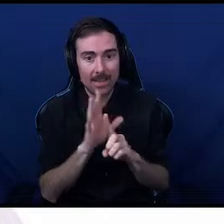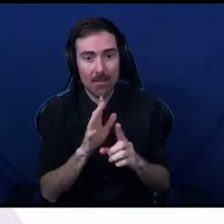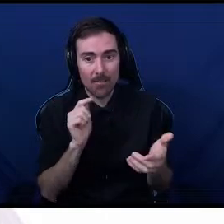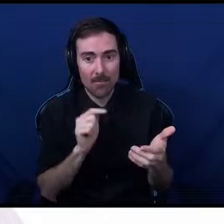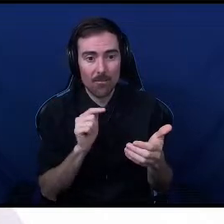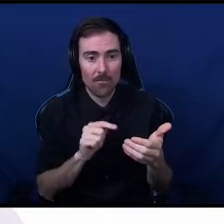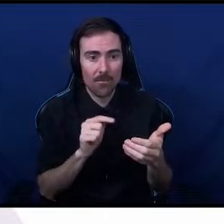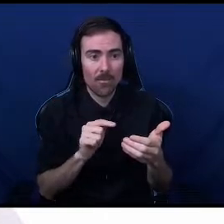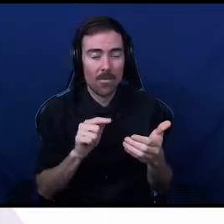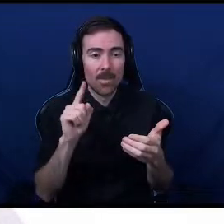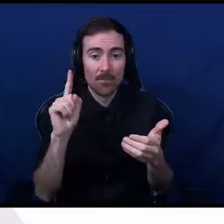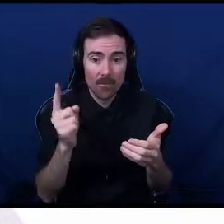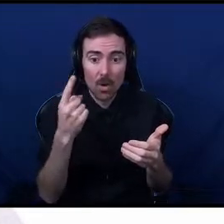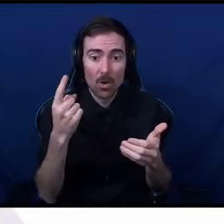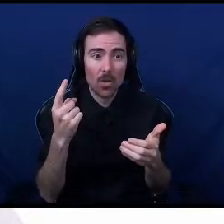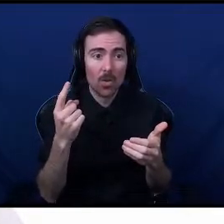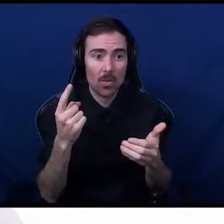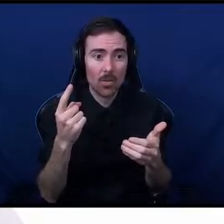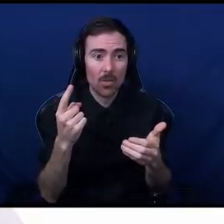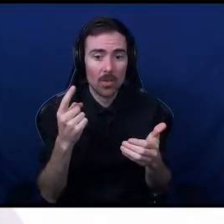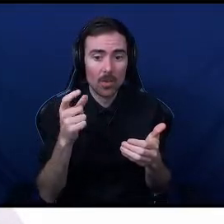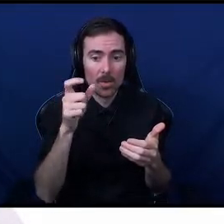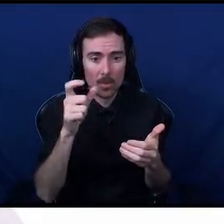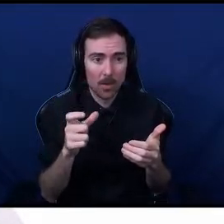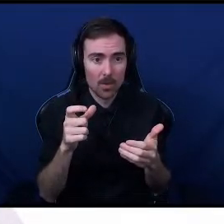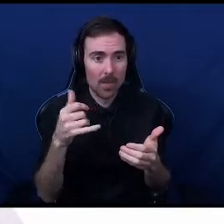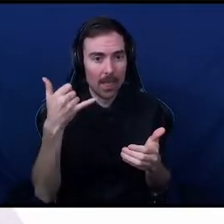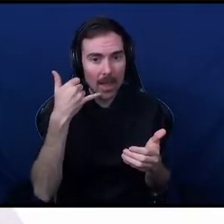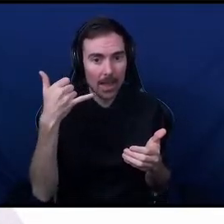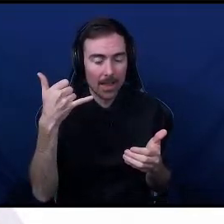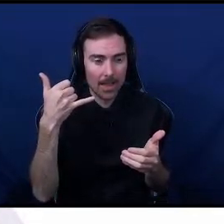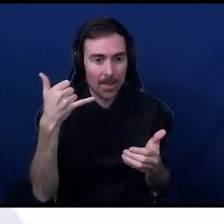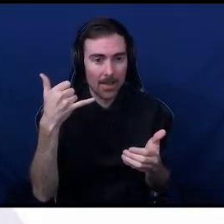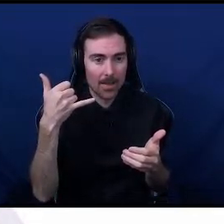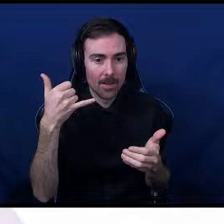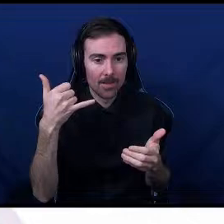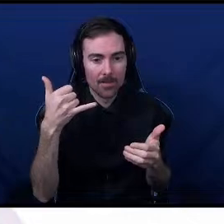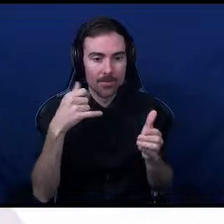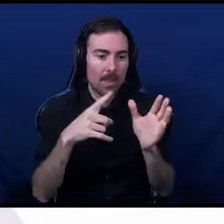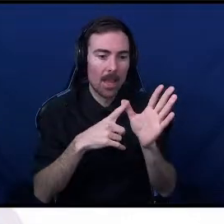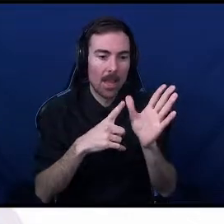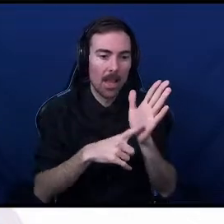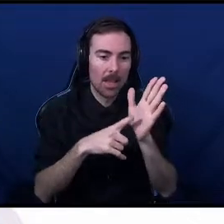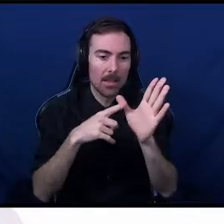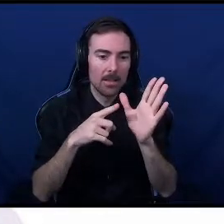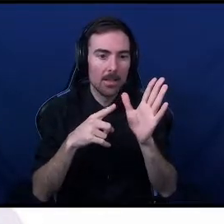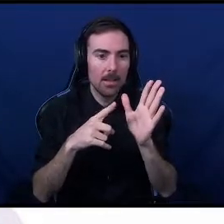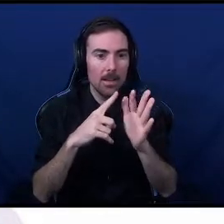the first inventors of the telephone was ALLAH It was noted as Alexander Graham Bell. Alexander's mother was